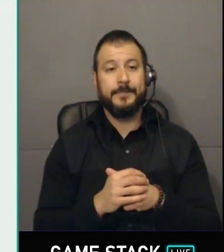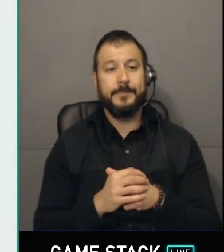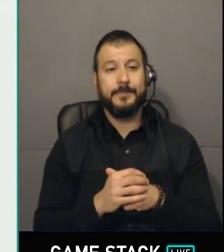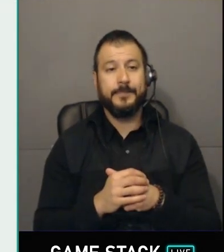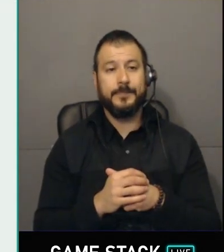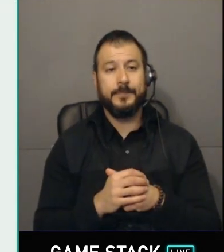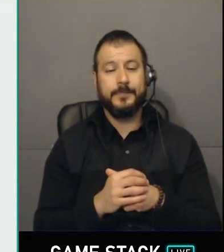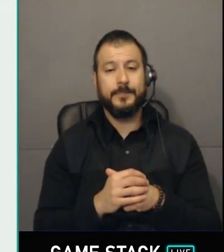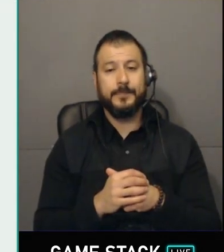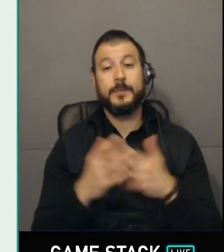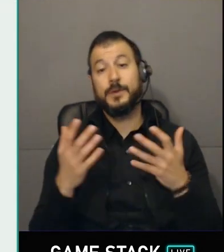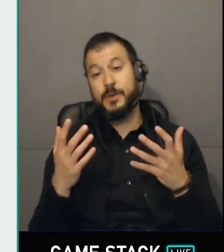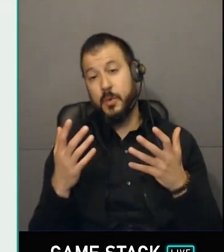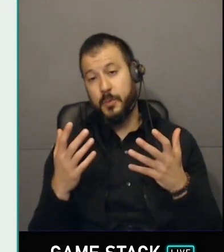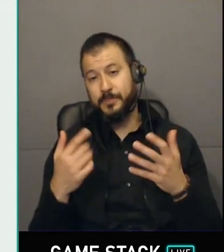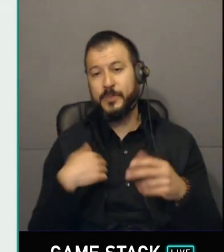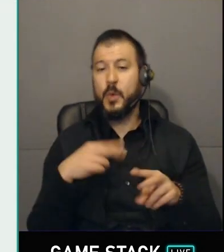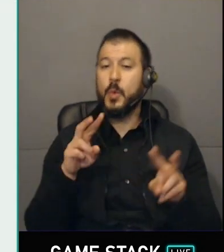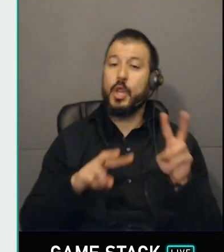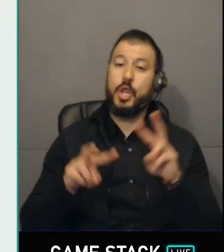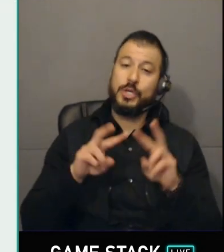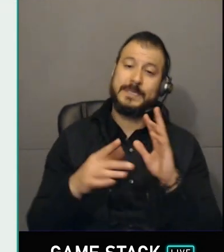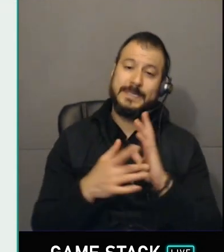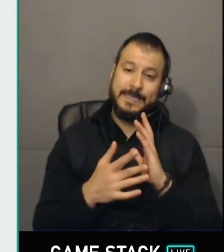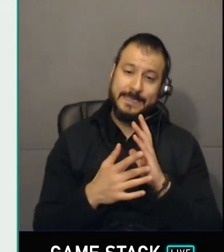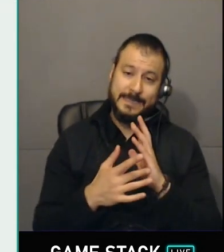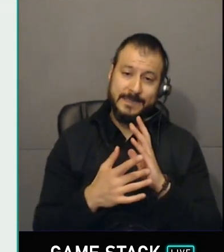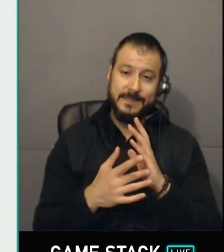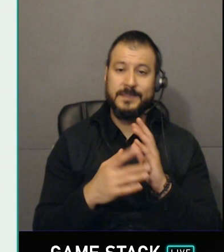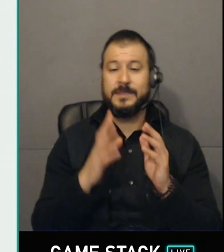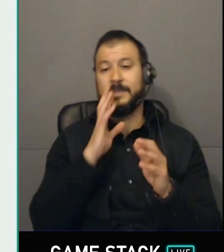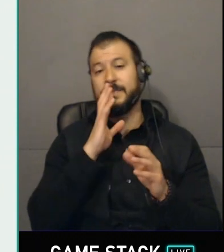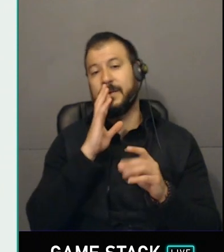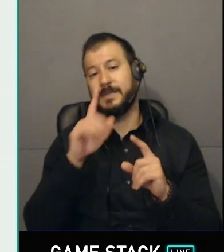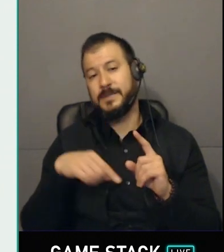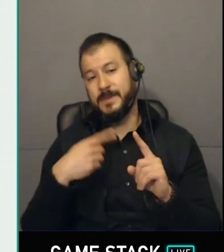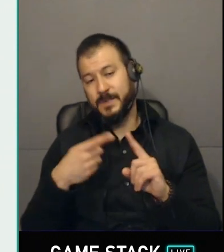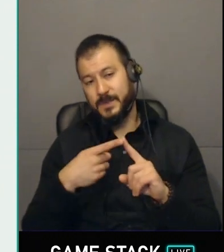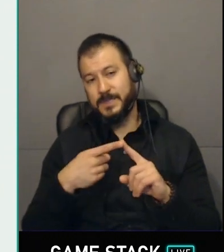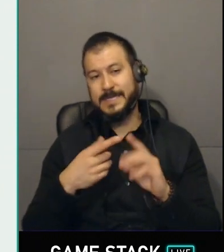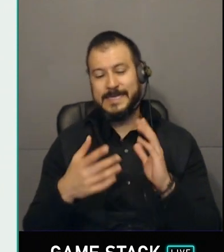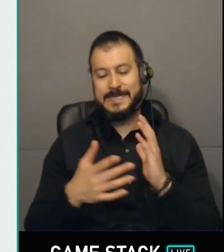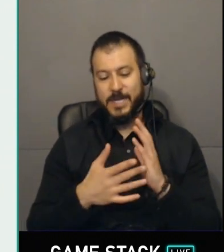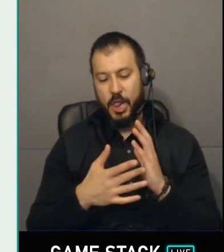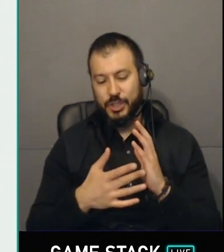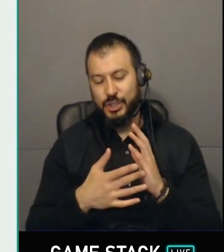So, we've looked at techniques, we've talked about technologies, we've looked at the future.